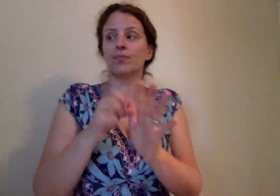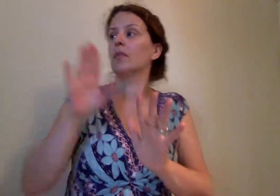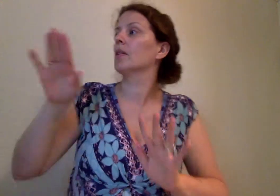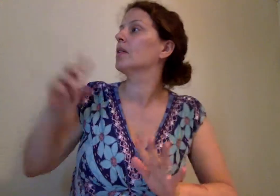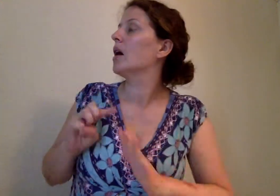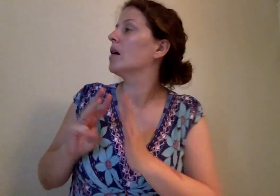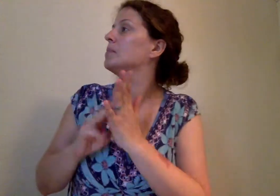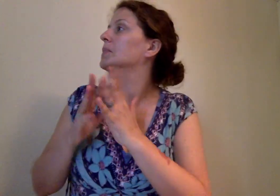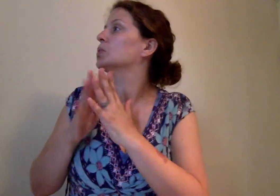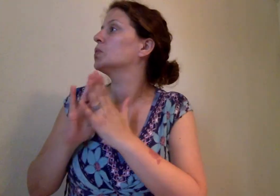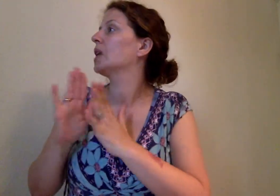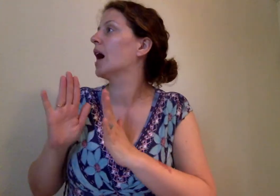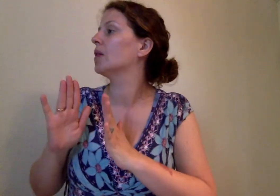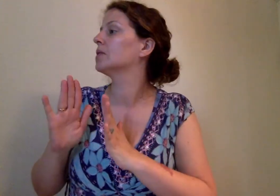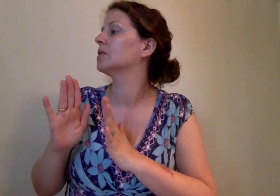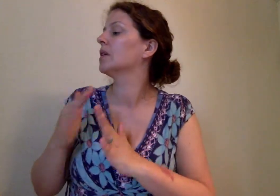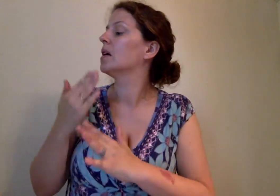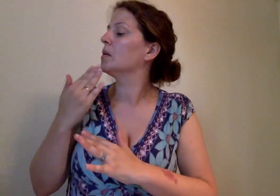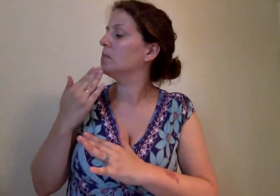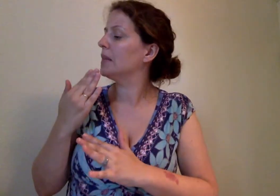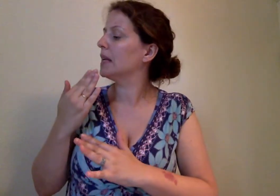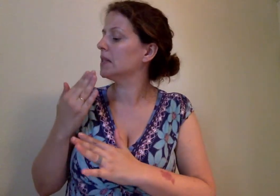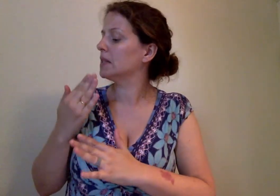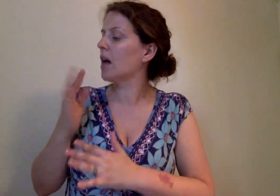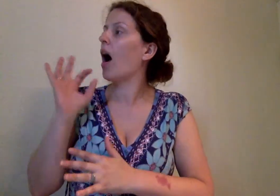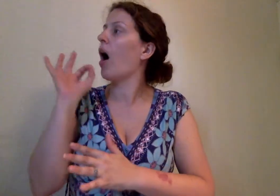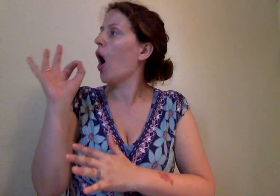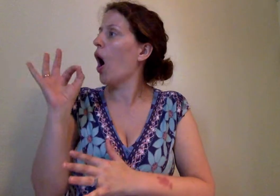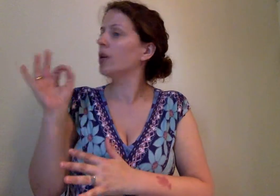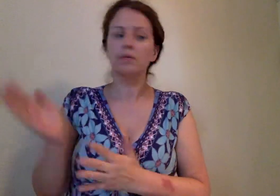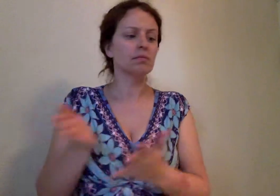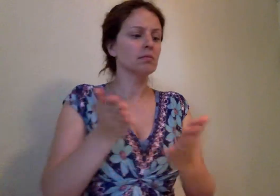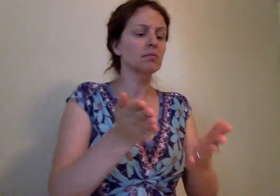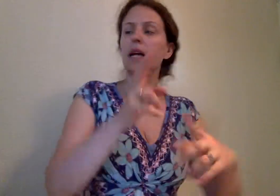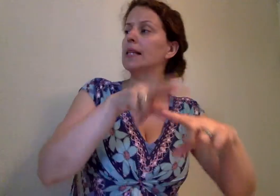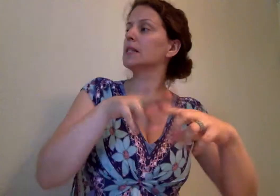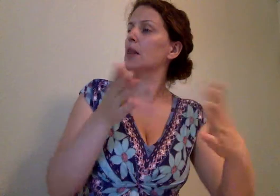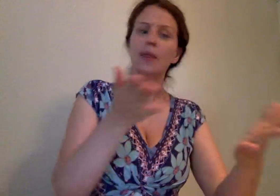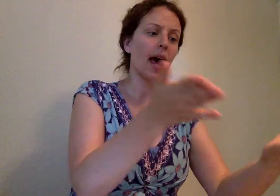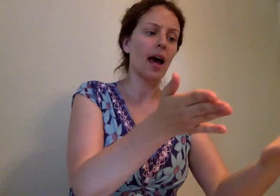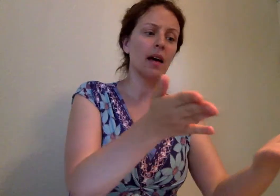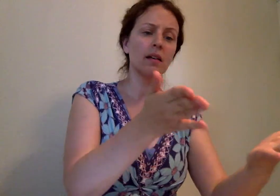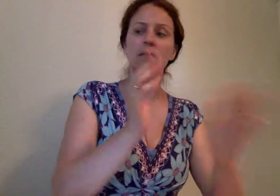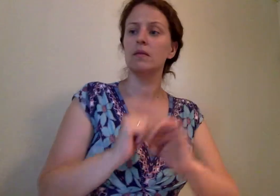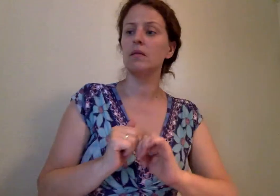"Miss Woodhouse, please I ask, come and sit there."